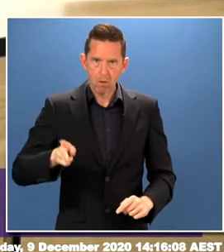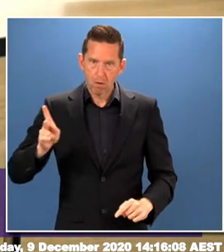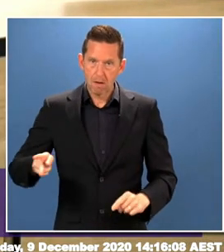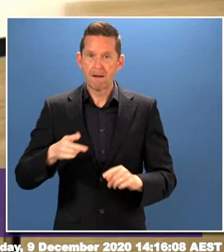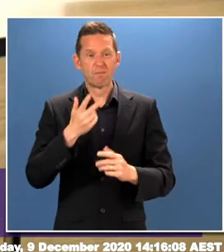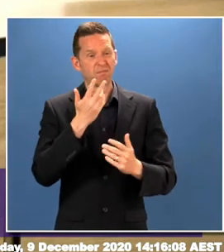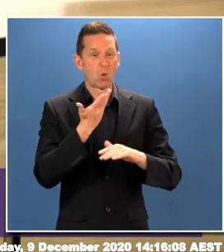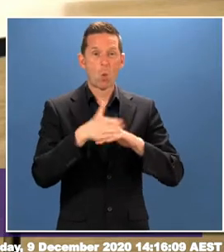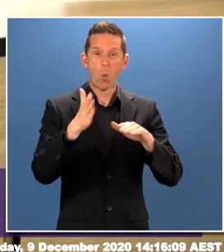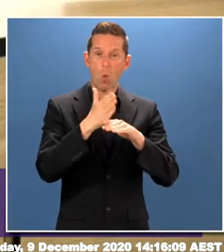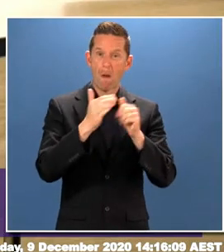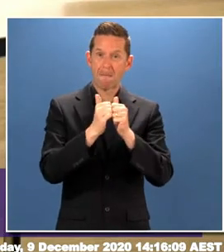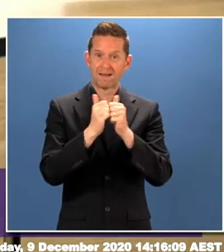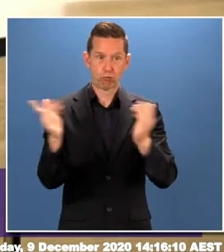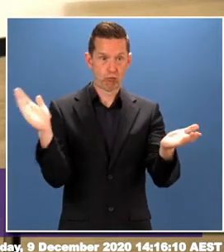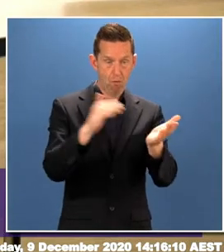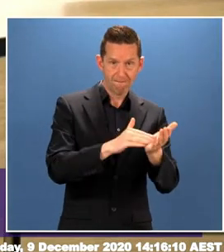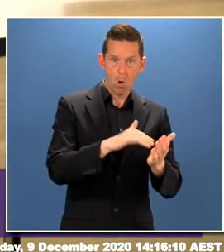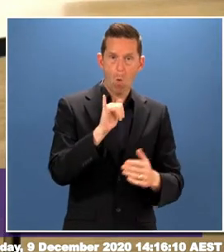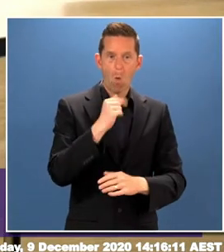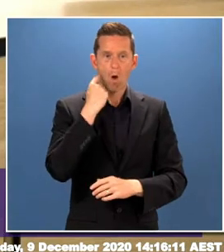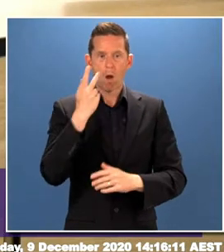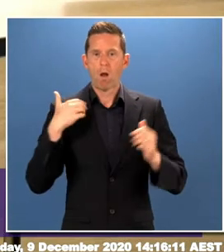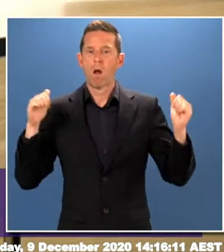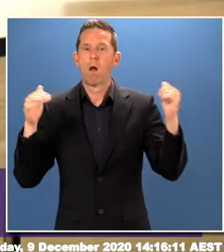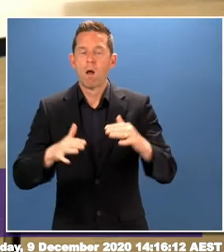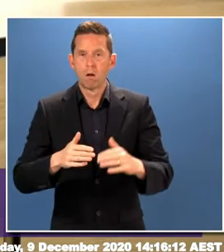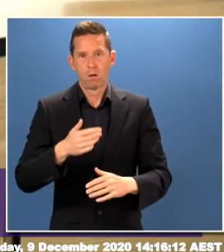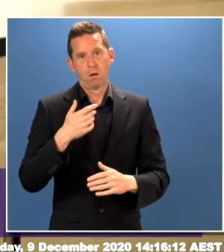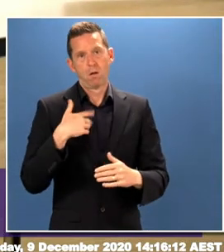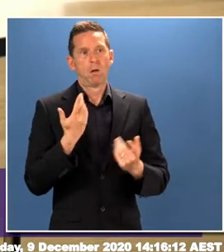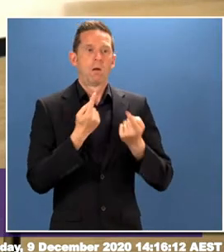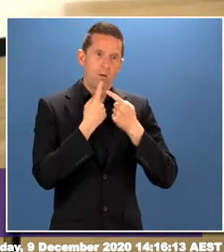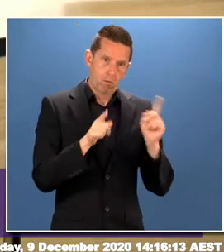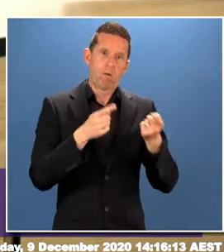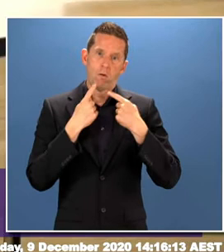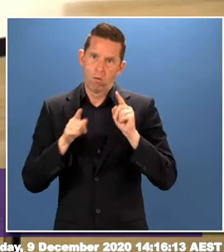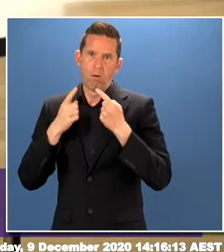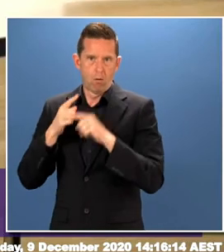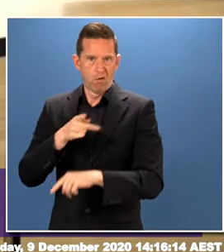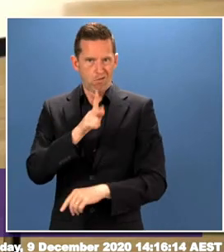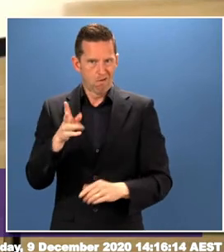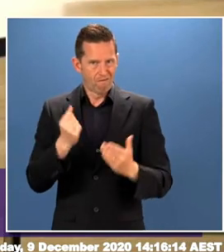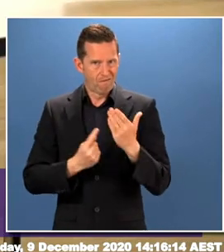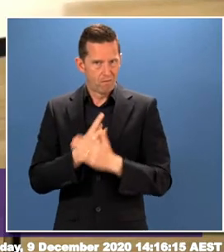new colleagues or there's a new event, et cetera. So it's maybe multiple times that that needs to occur? That's correct.